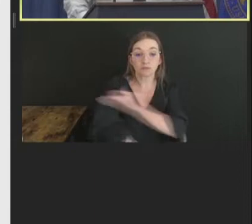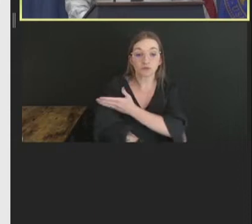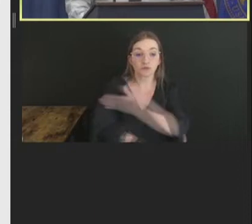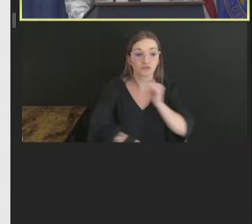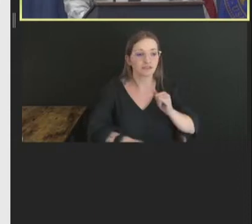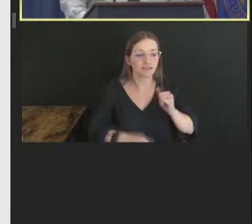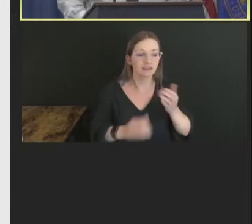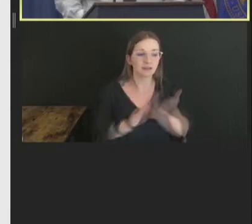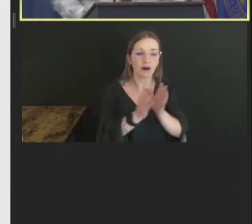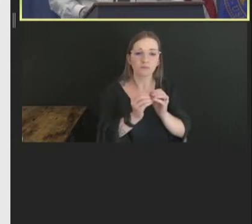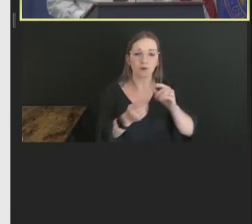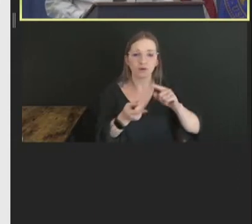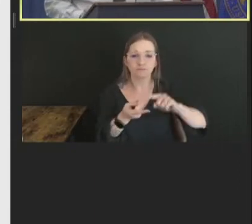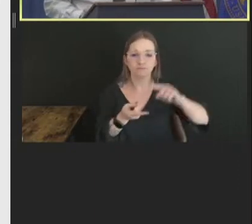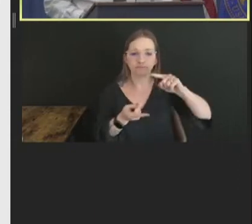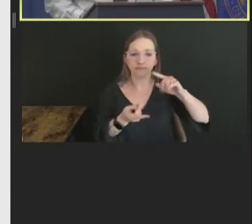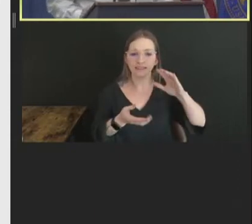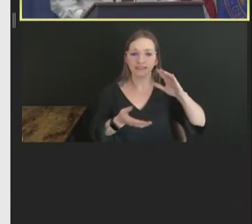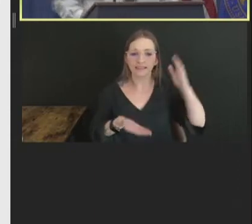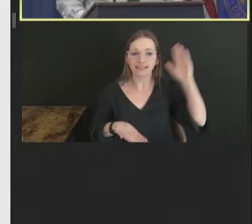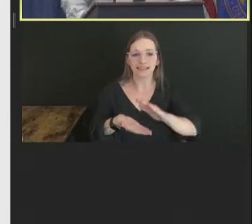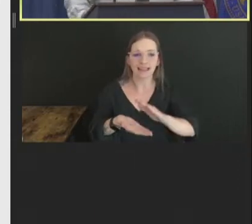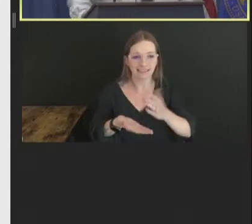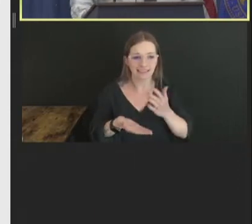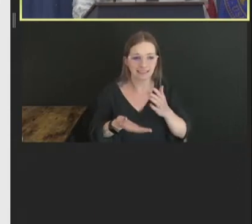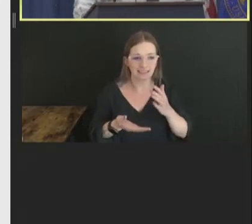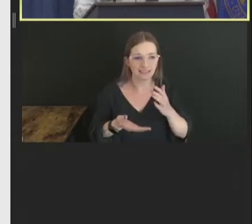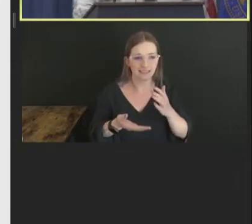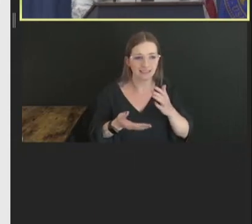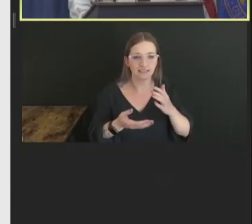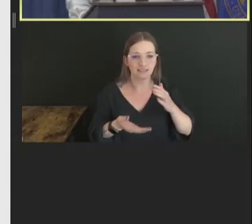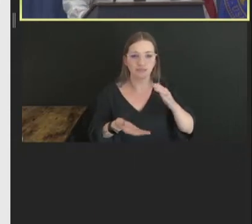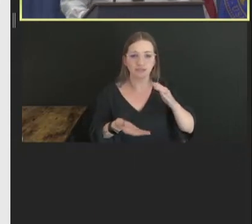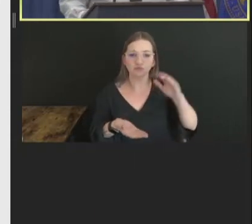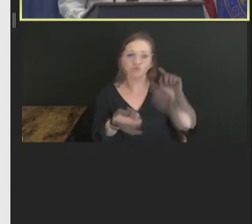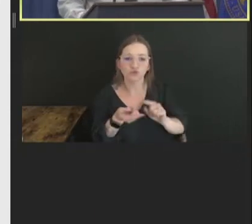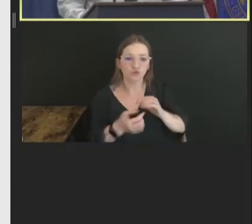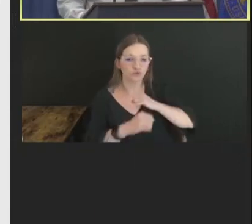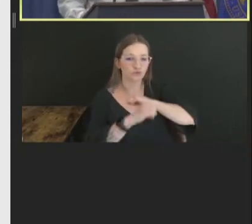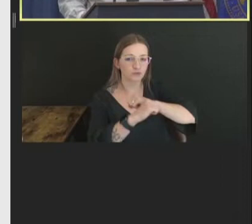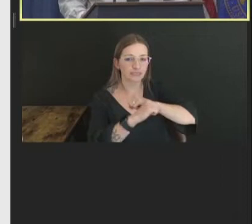And again, future vaccination strategies really have to consider preexisting immunity as well